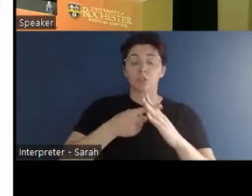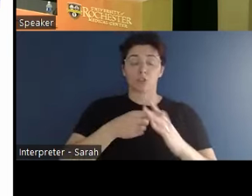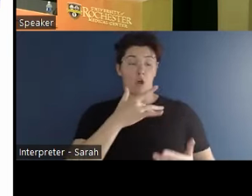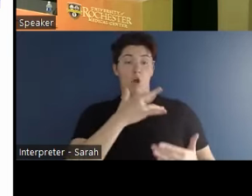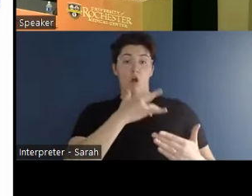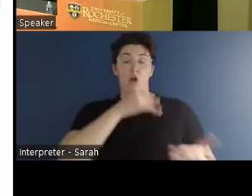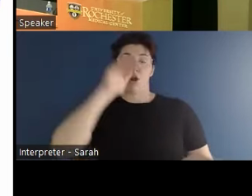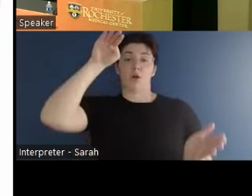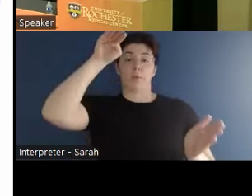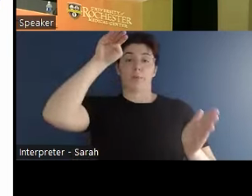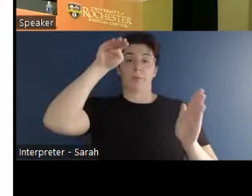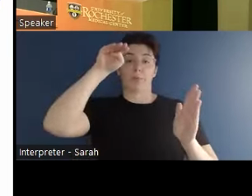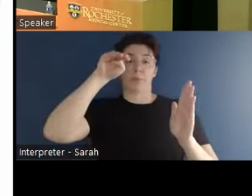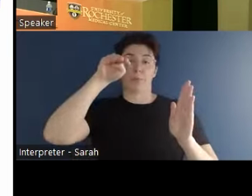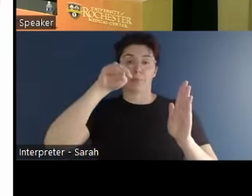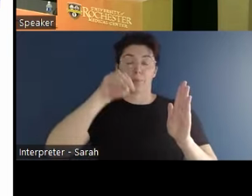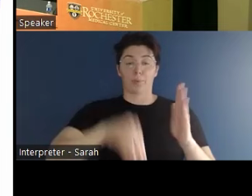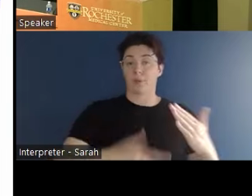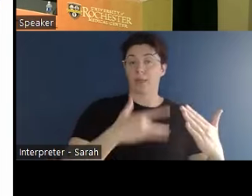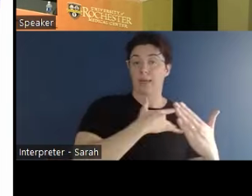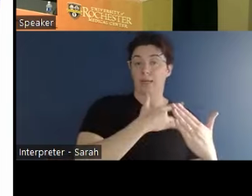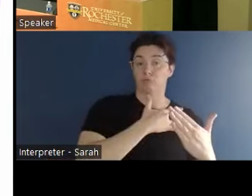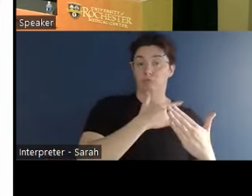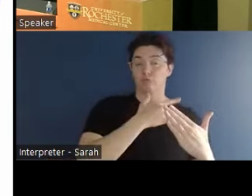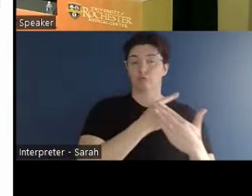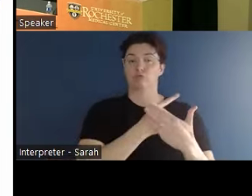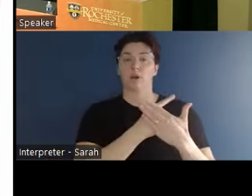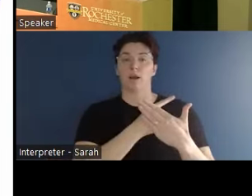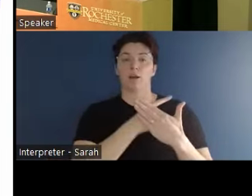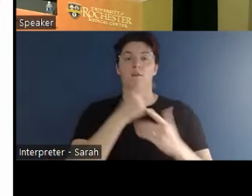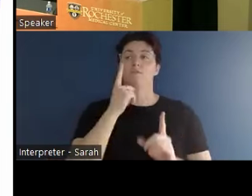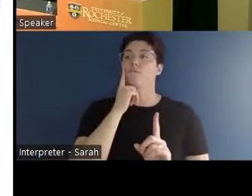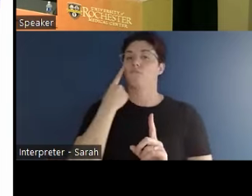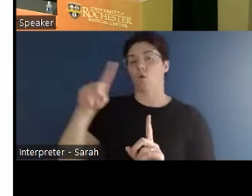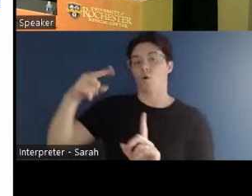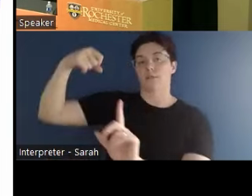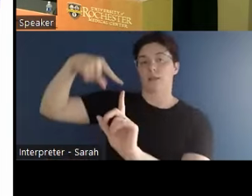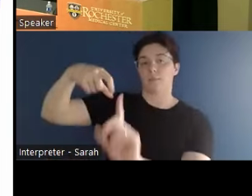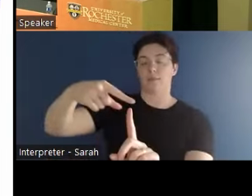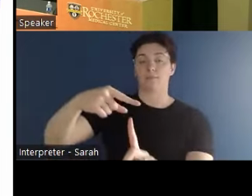of heart rate to novel or interesting stimuli that allows more oxygen to flow to the brain and is